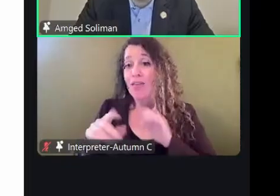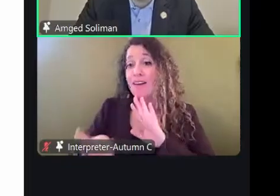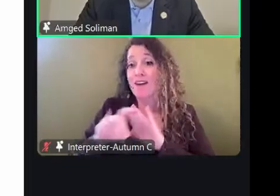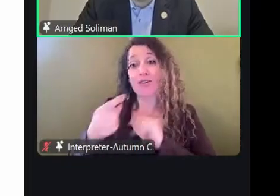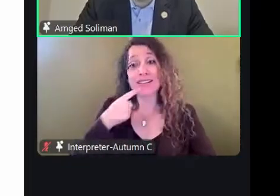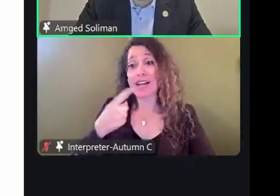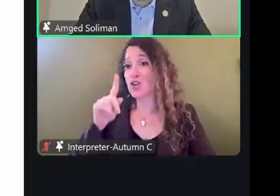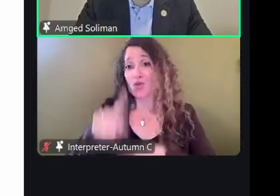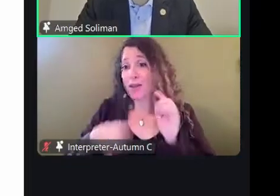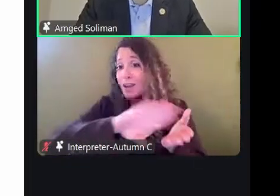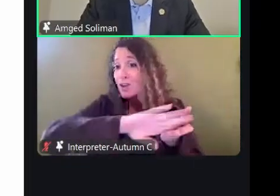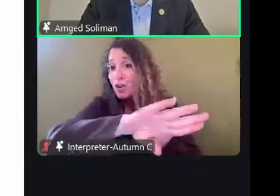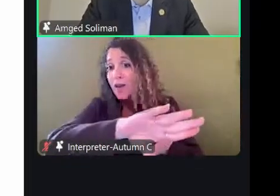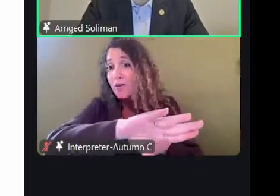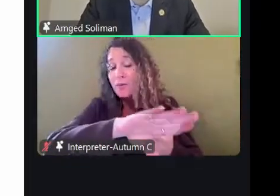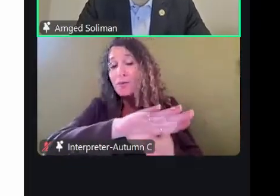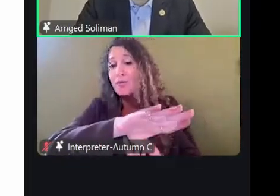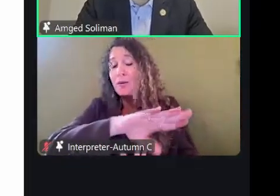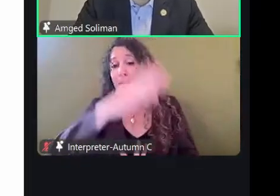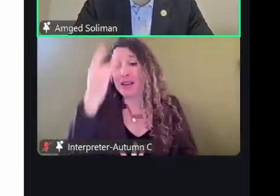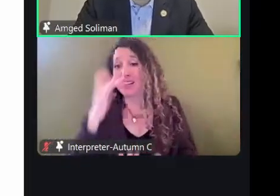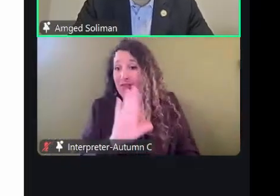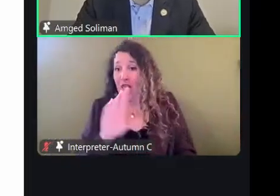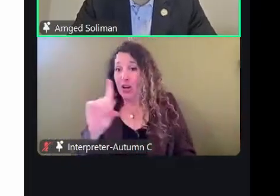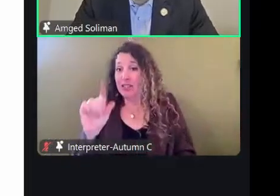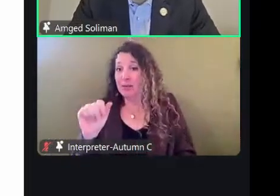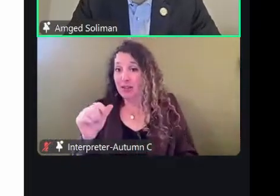you can't turn away a patient based on their disability and if you're unable to provide care